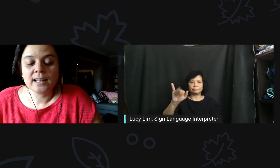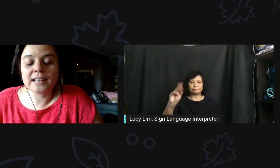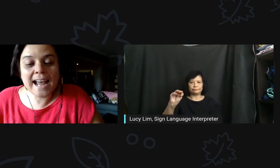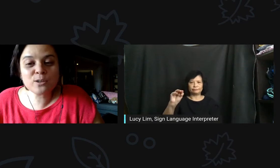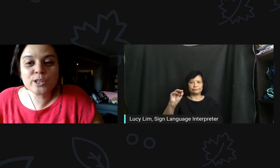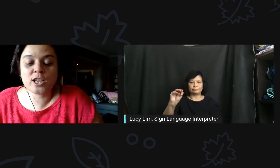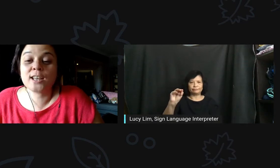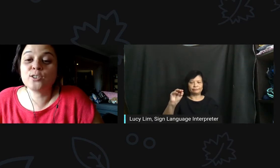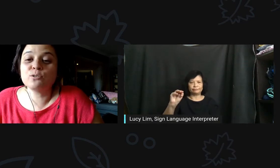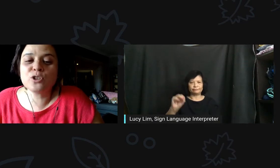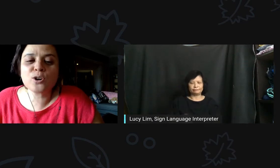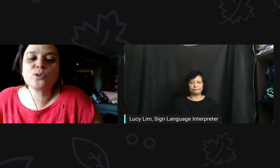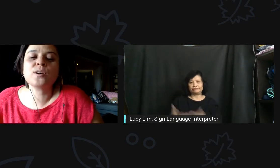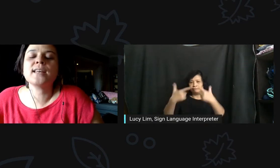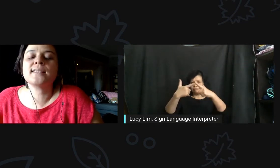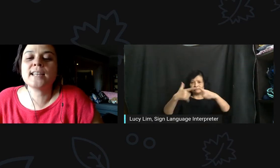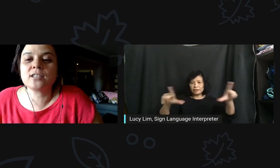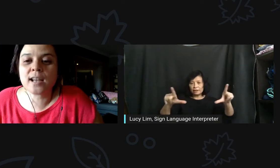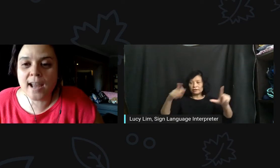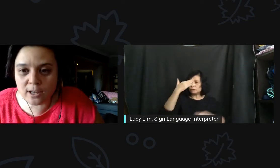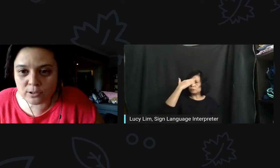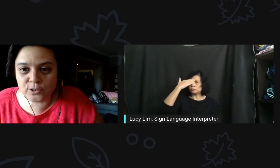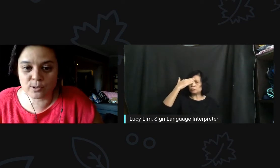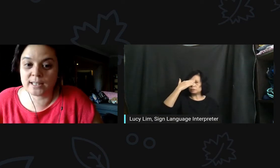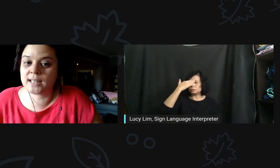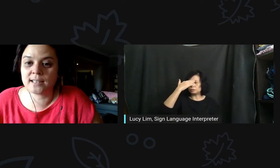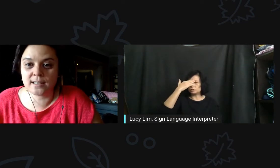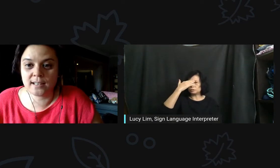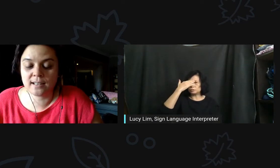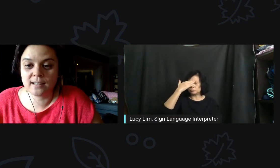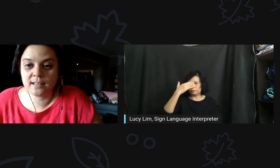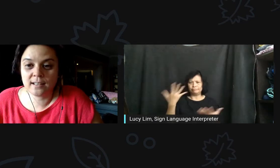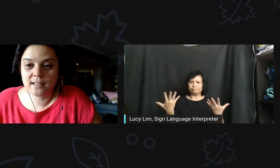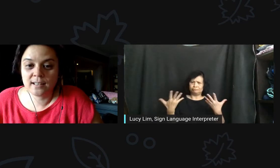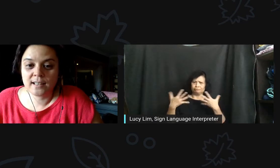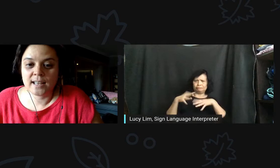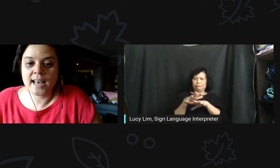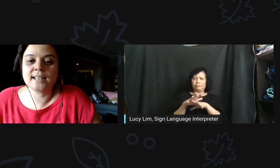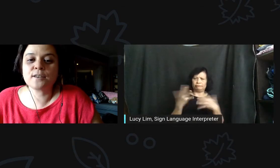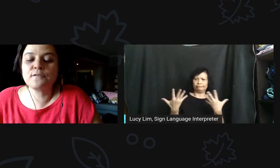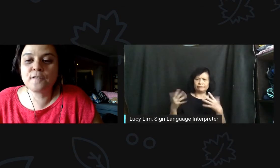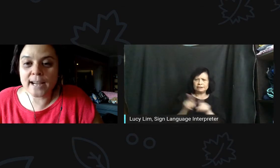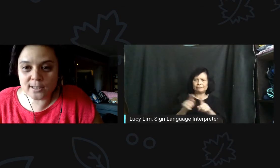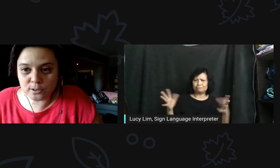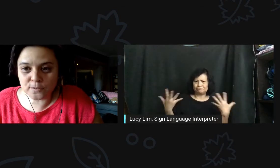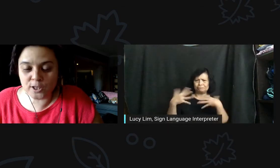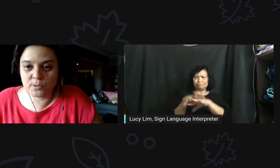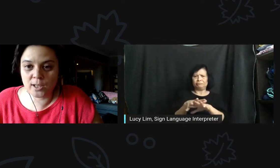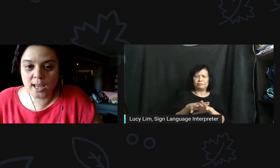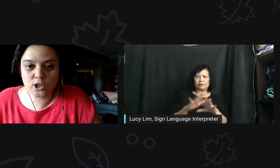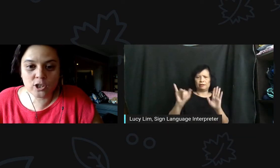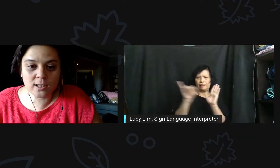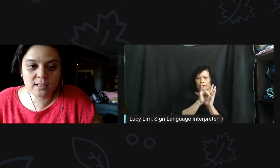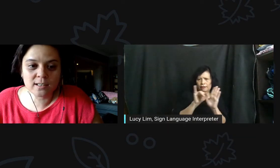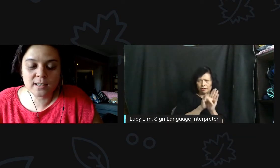Language, as you know is integral to identity and is vital for communication